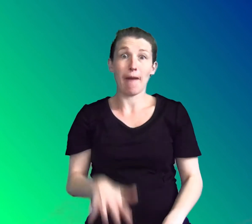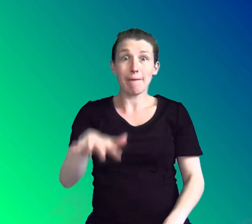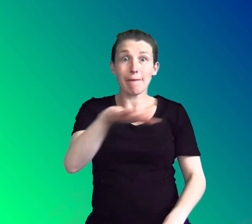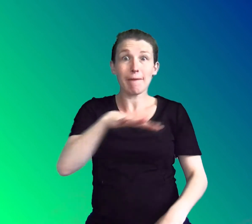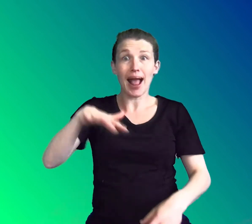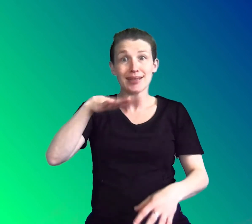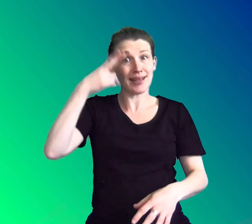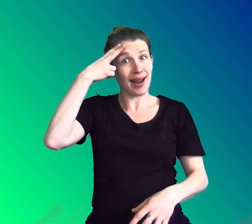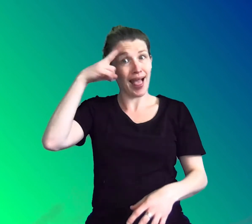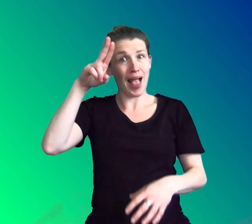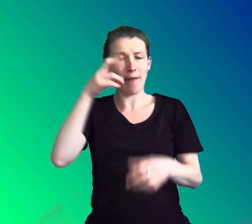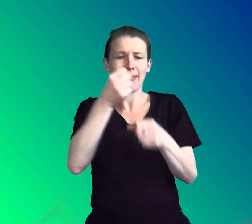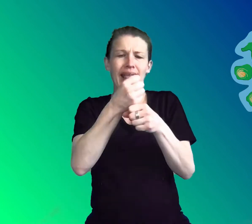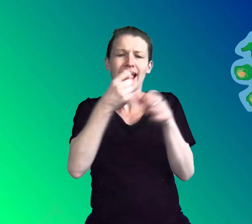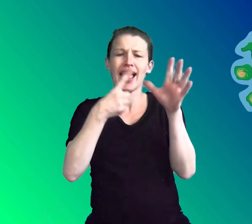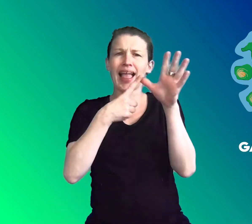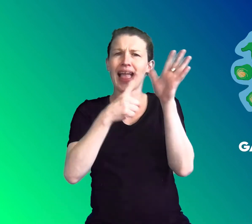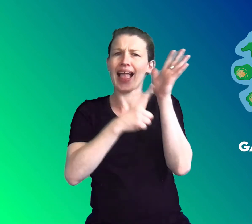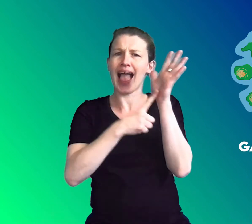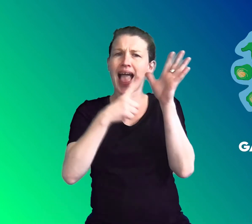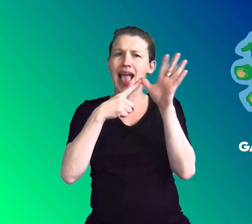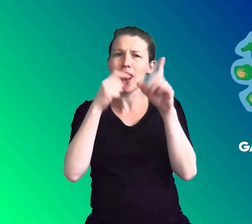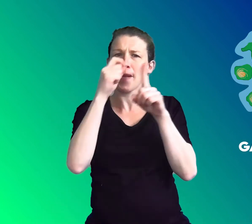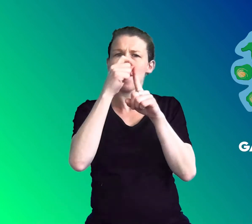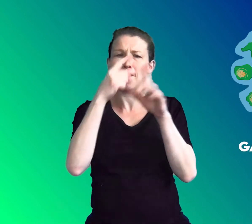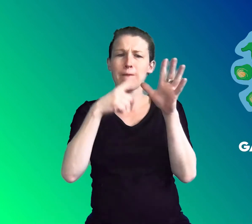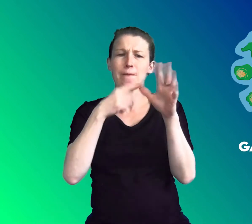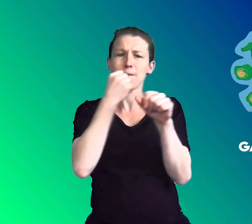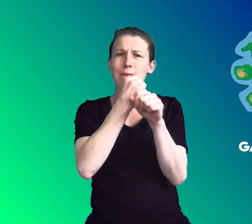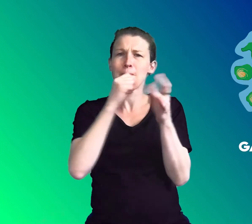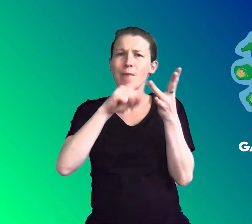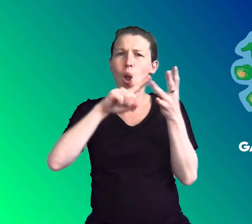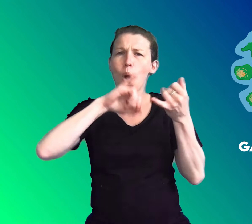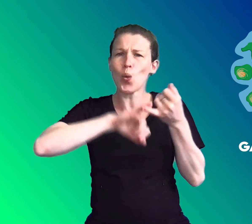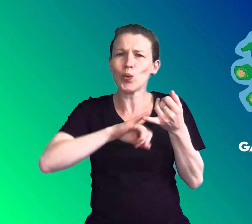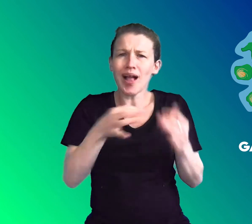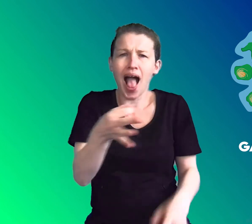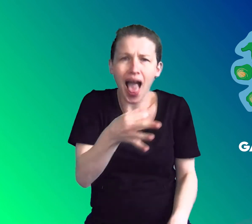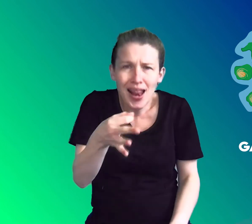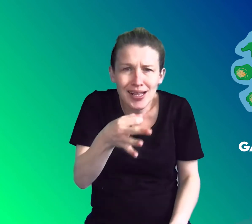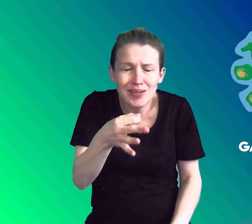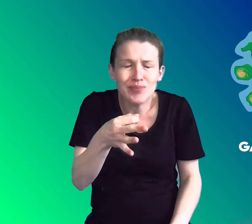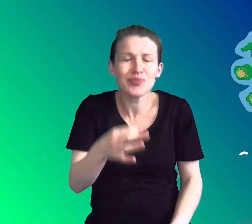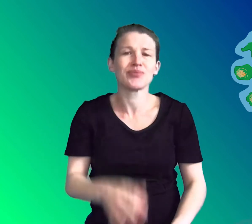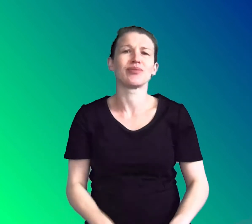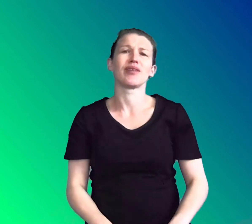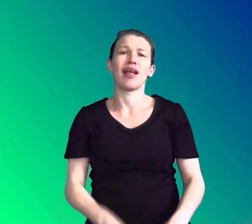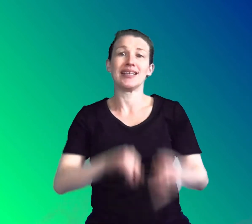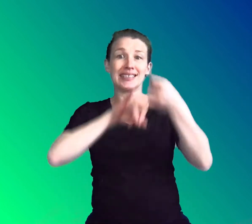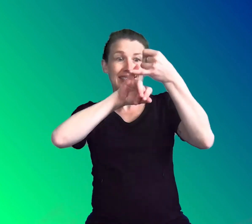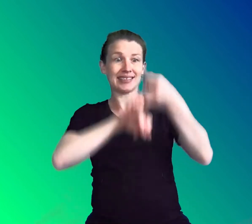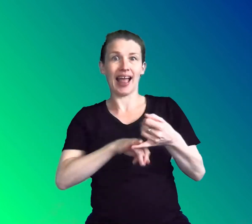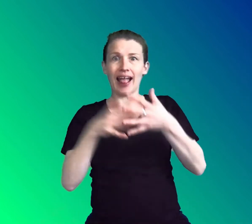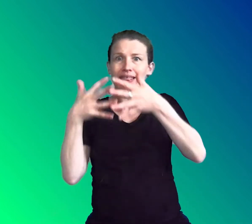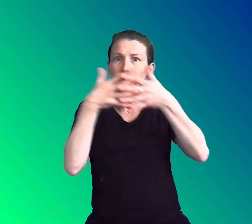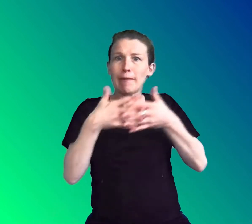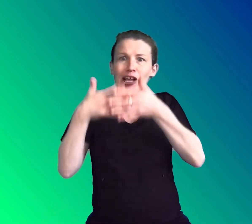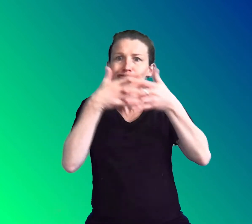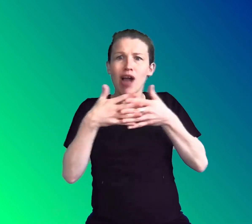Think, for example, about a place called the Galapagos Islands, or in South America,